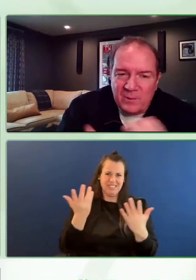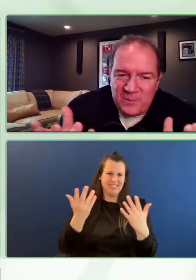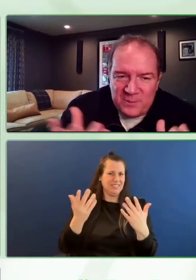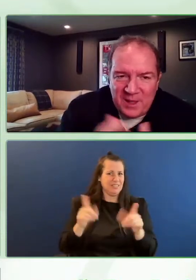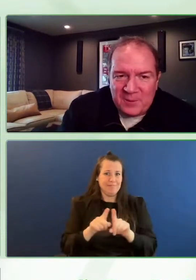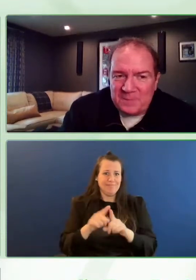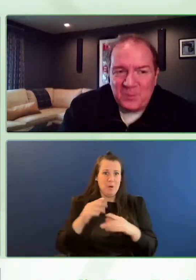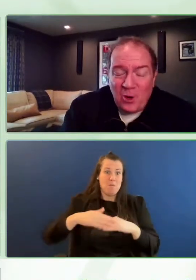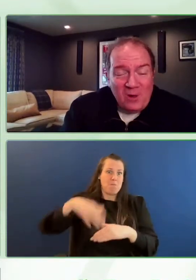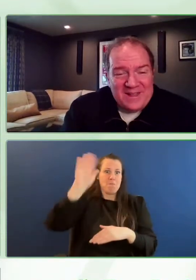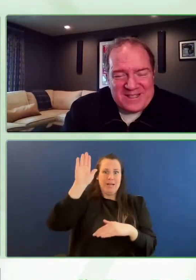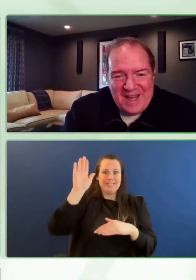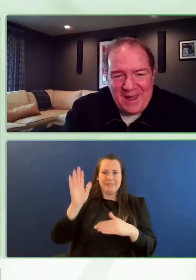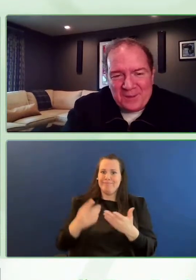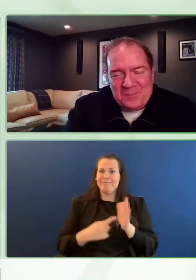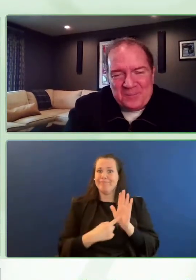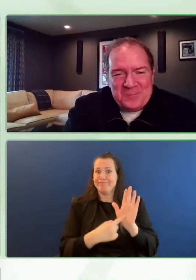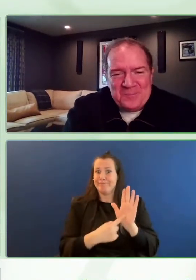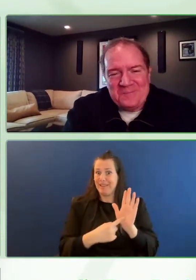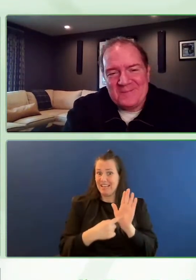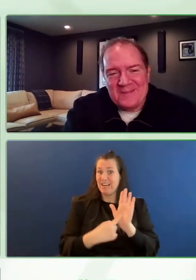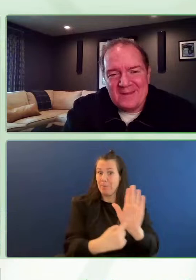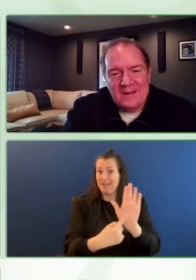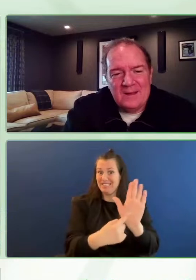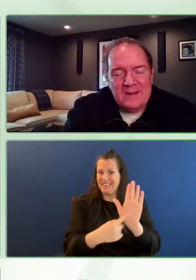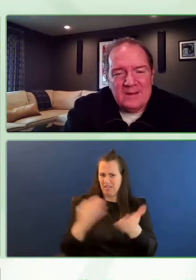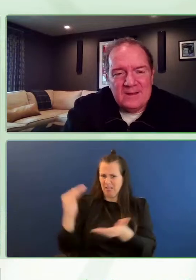but we are all in this together. Absolutely.